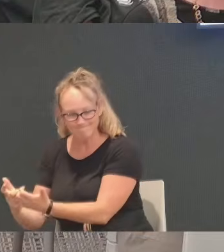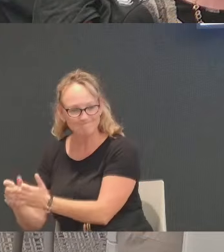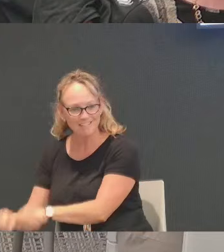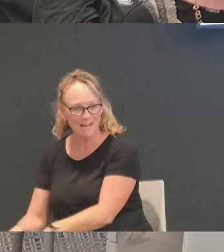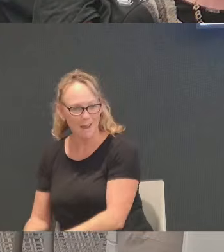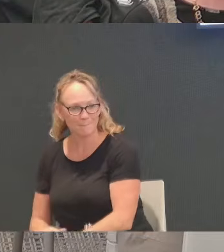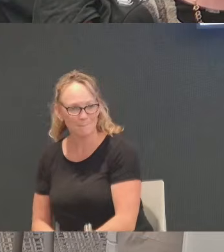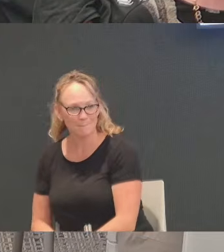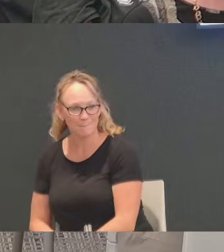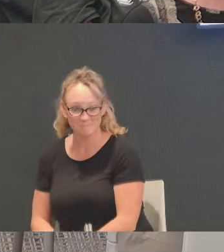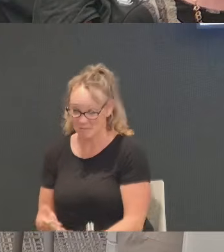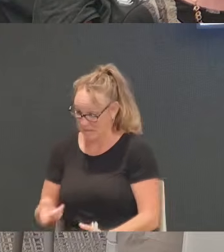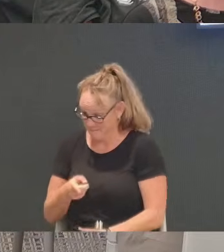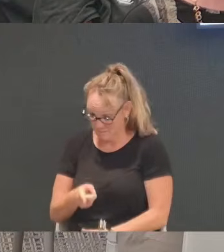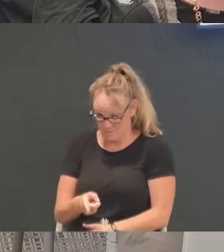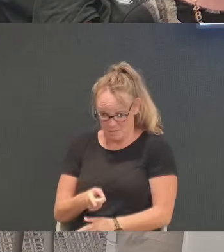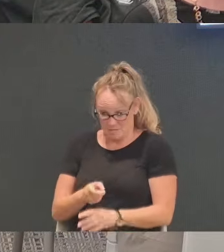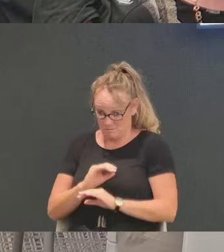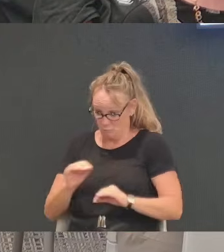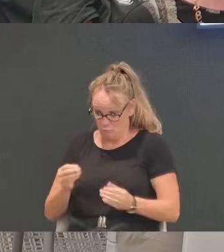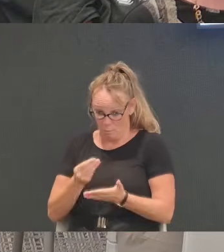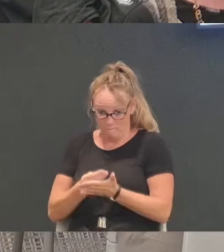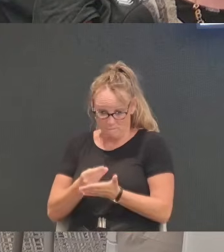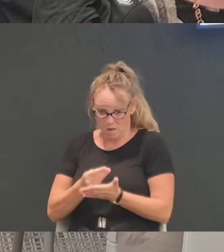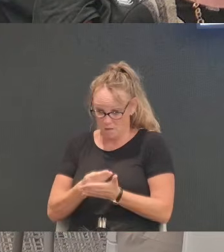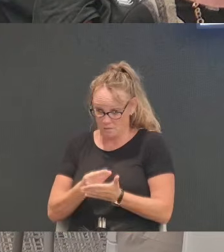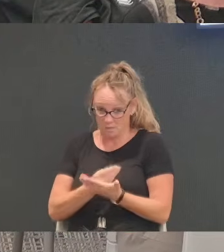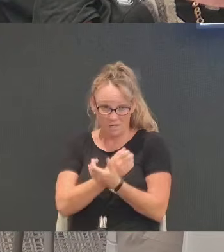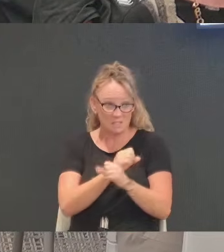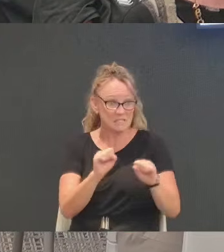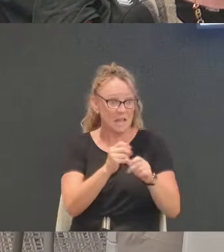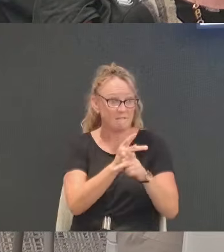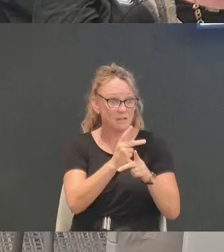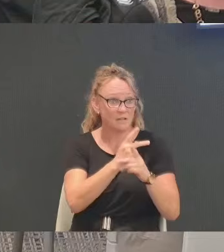programs like Safe Care and the positive outcomes they make possible for children